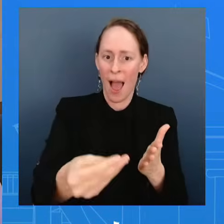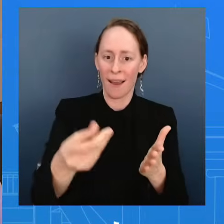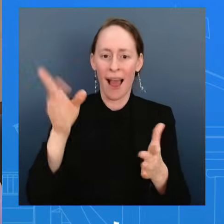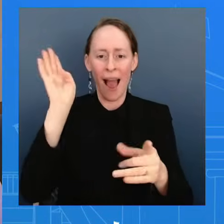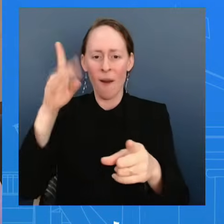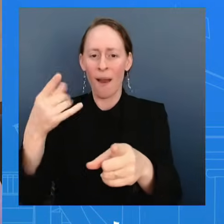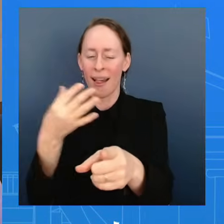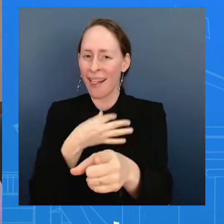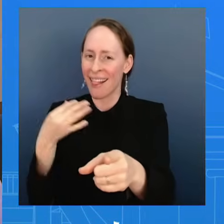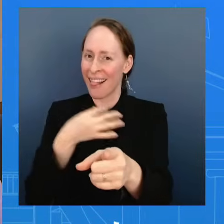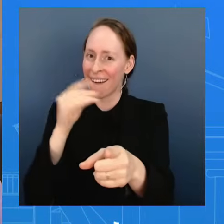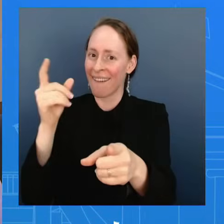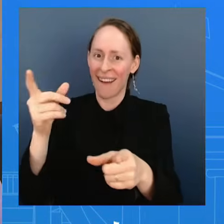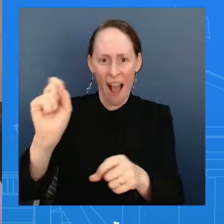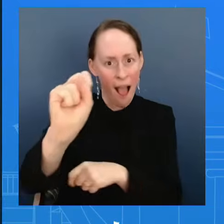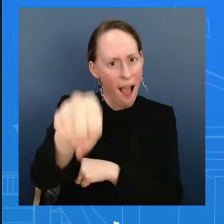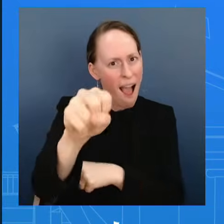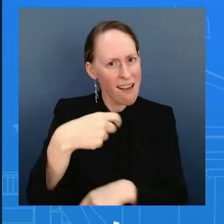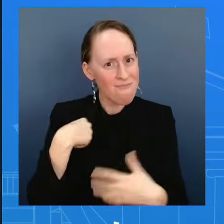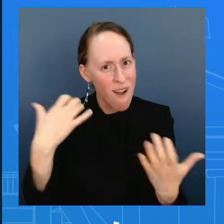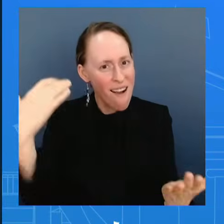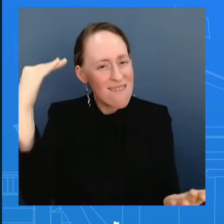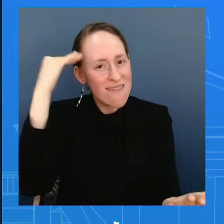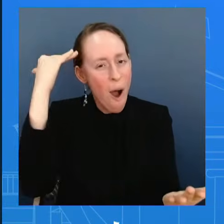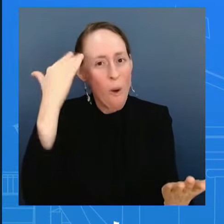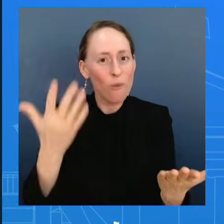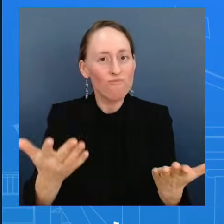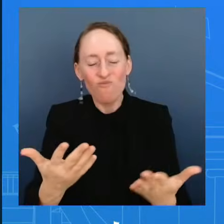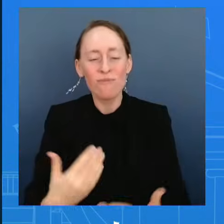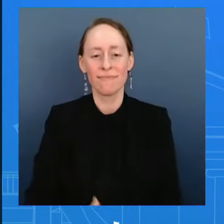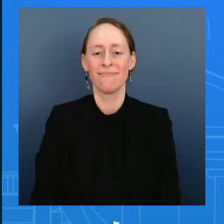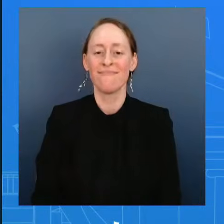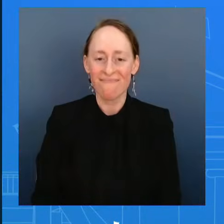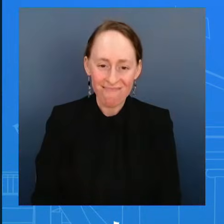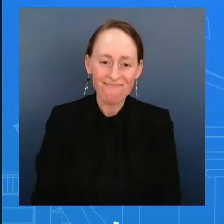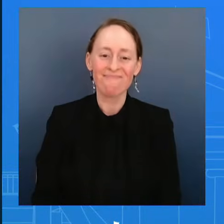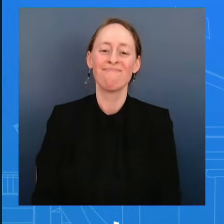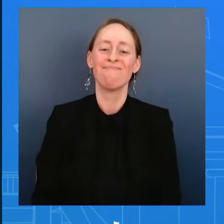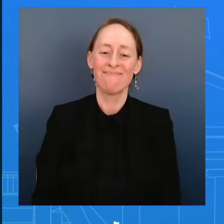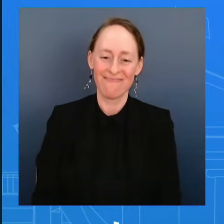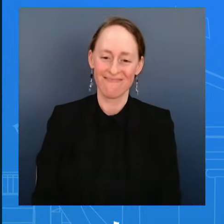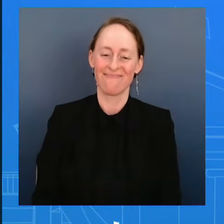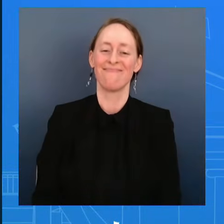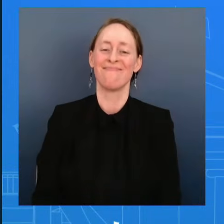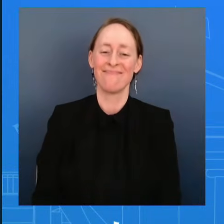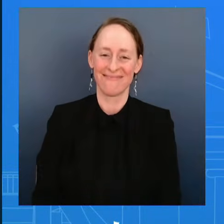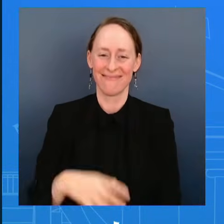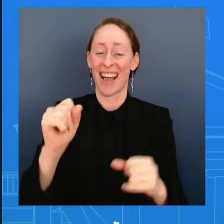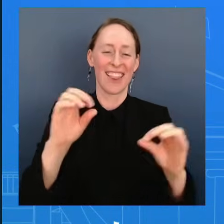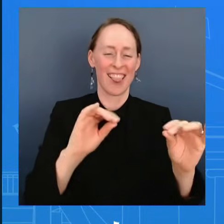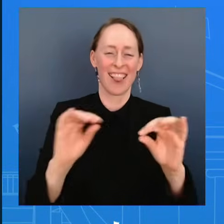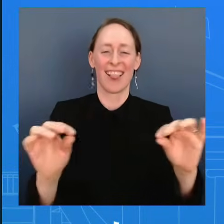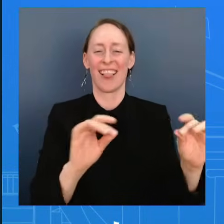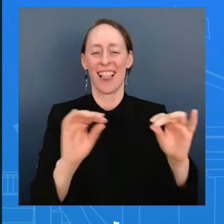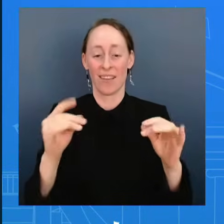do this past three and a half years: turn the er- -- the economy around, restart the economy. And we have seen the economy grew to --